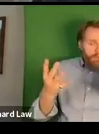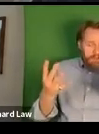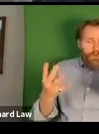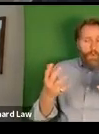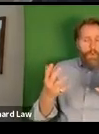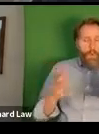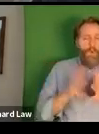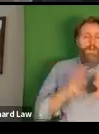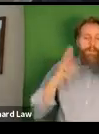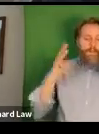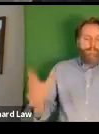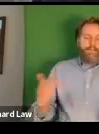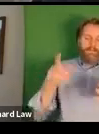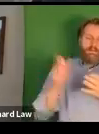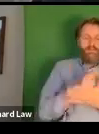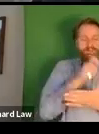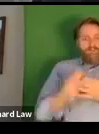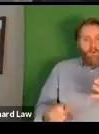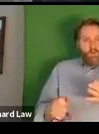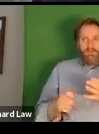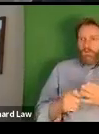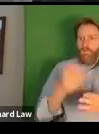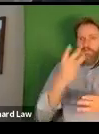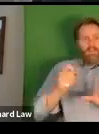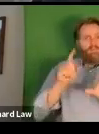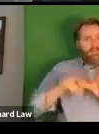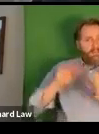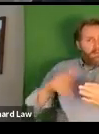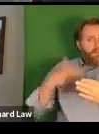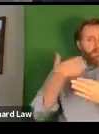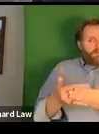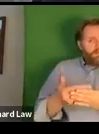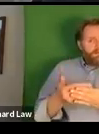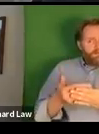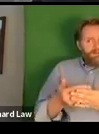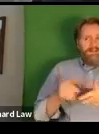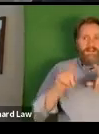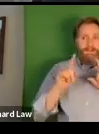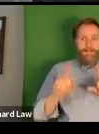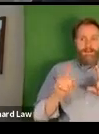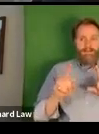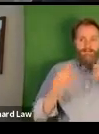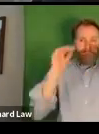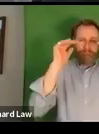going back three decades but we have fallen a fraction short of the